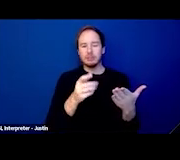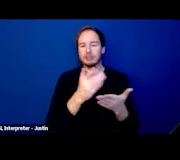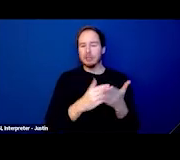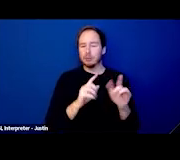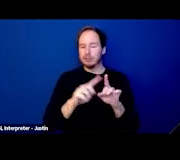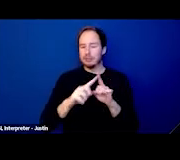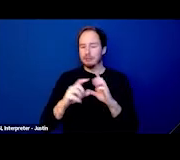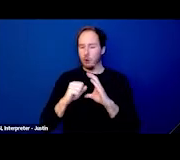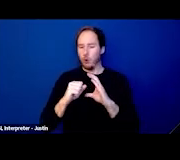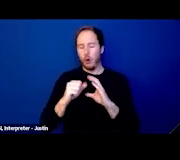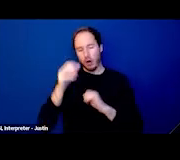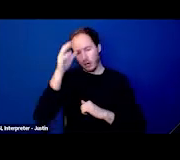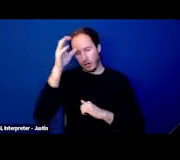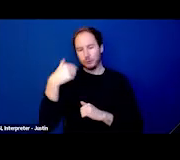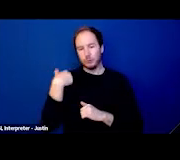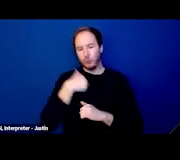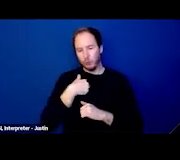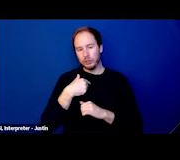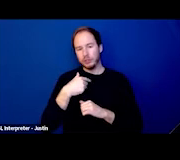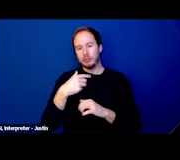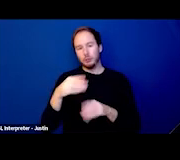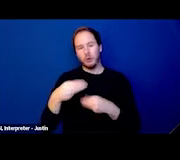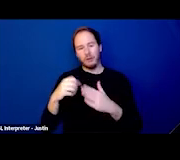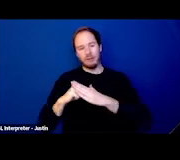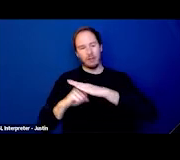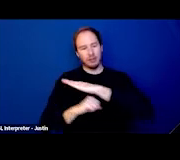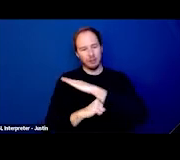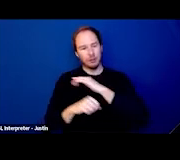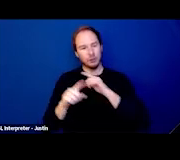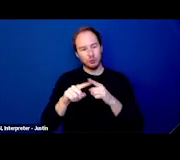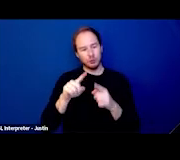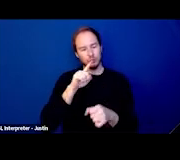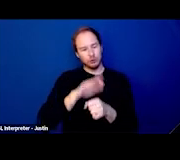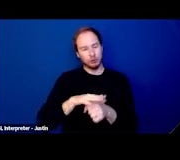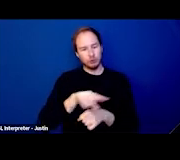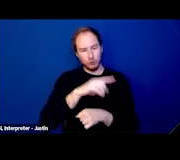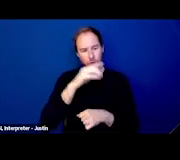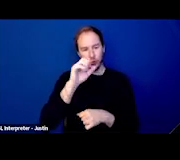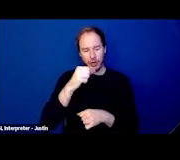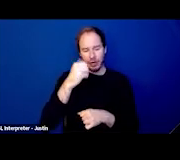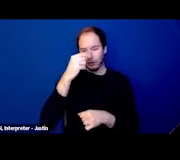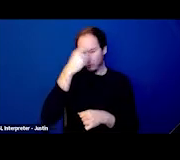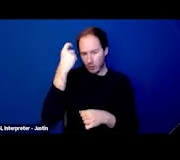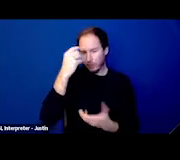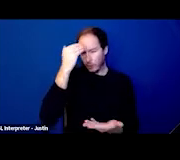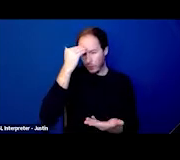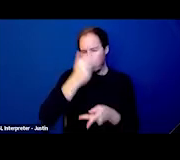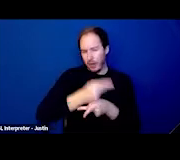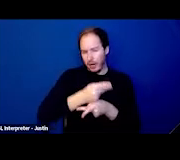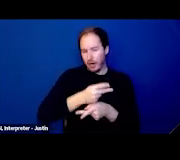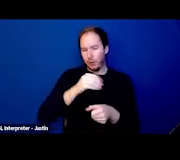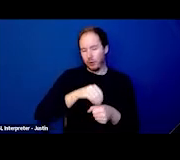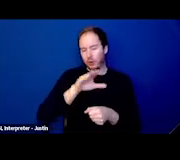that you're incorporating trauma-informed care into your work with people experiencing homelessness and really emphasizing that trauma-informed care